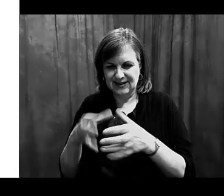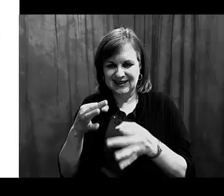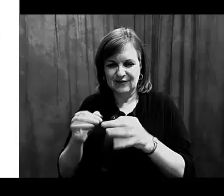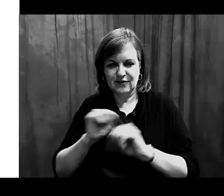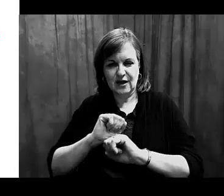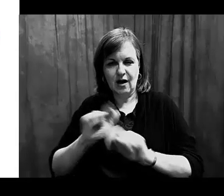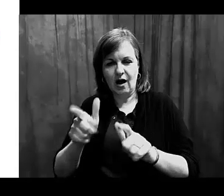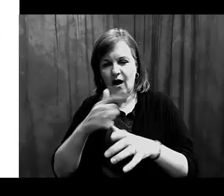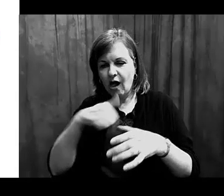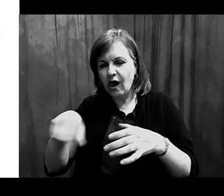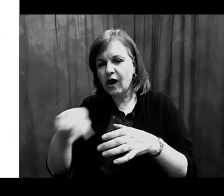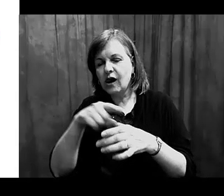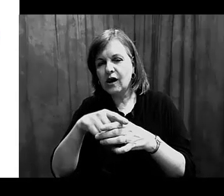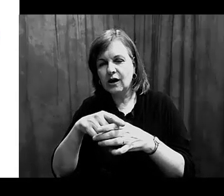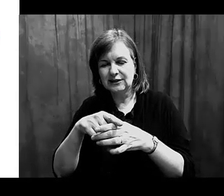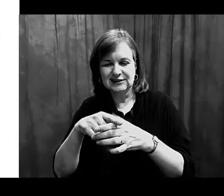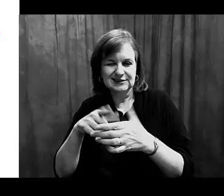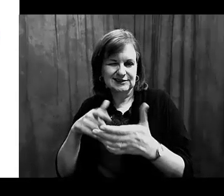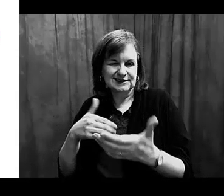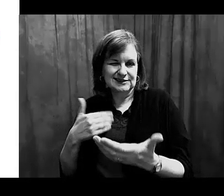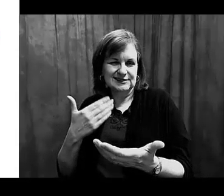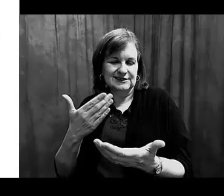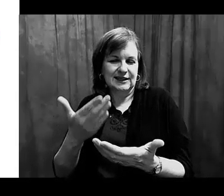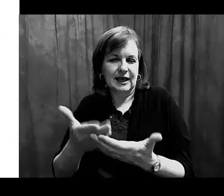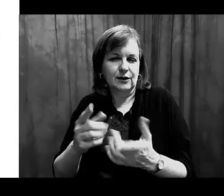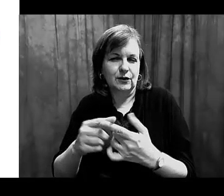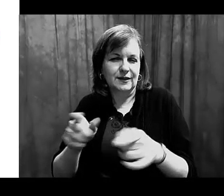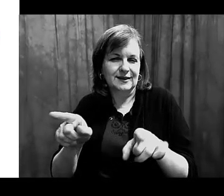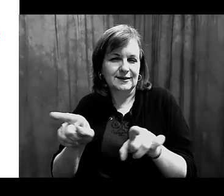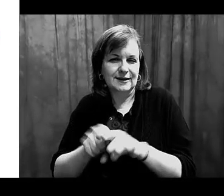and if they are all reaching the same sort of